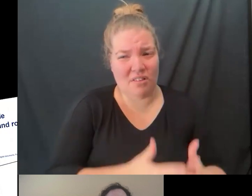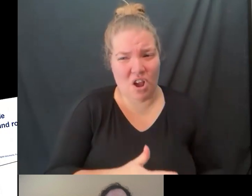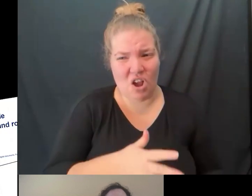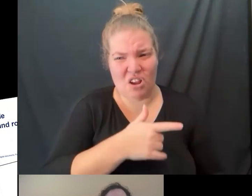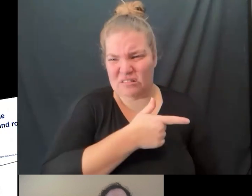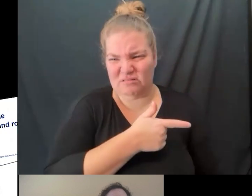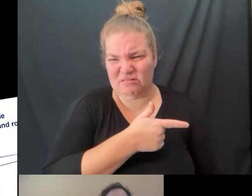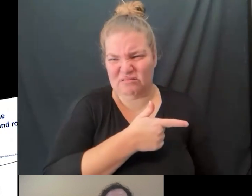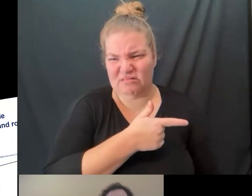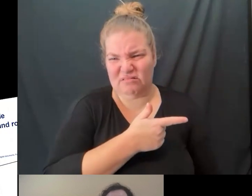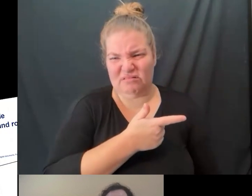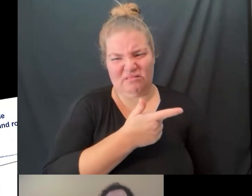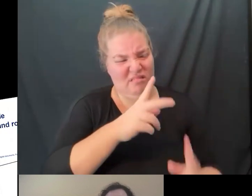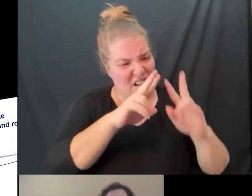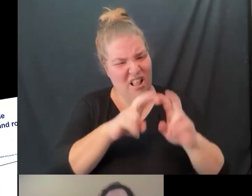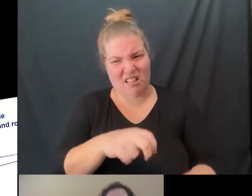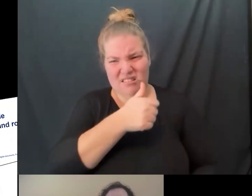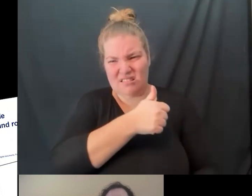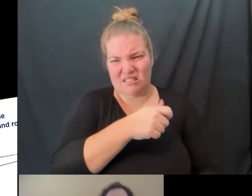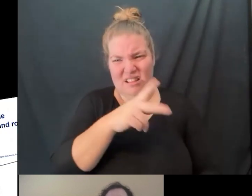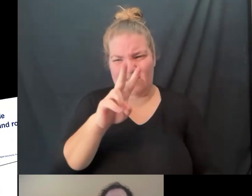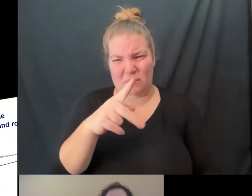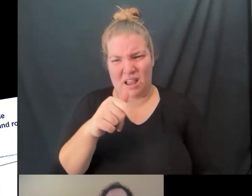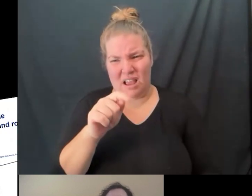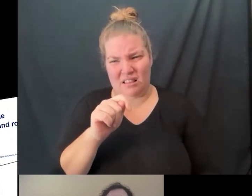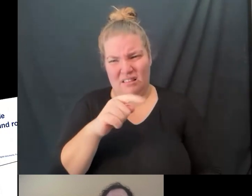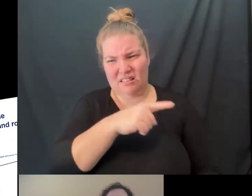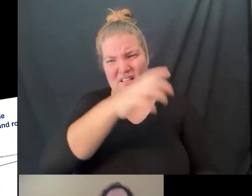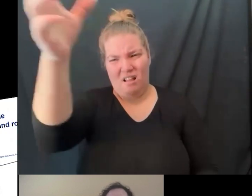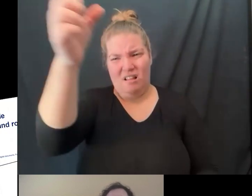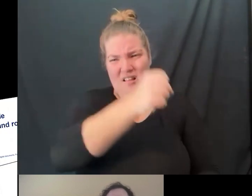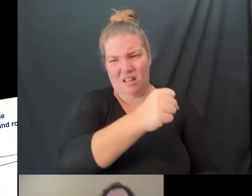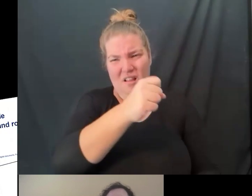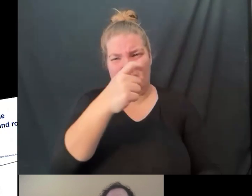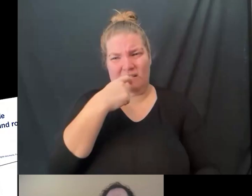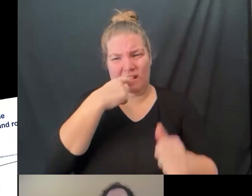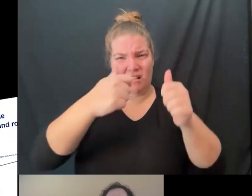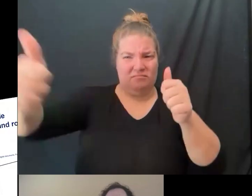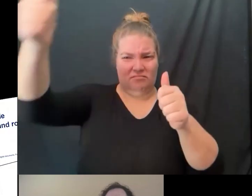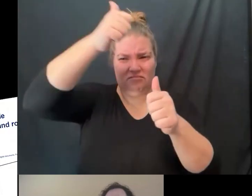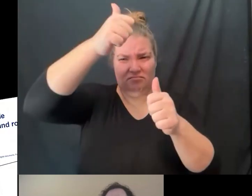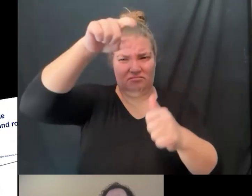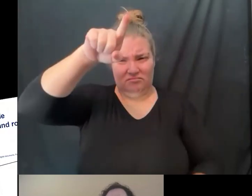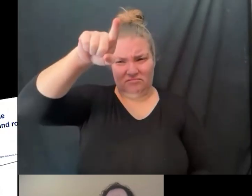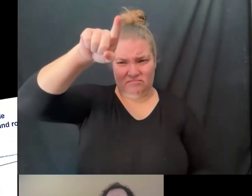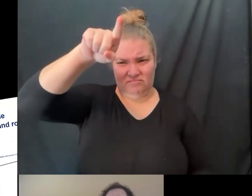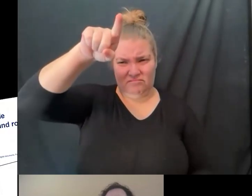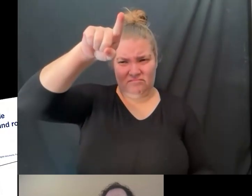to not write their own VPATs, but to hire people with IAAP WAS